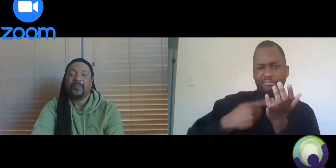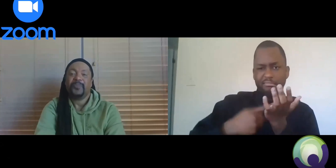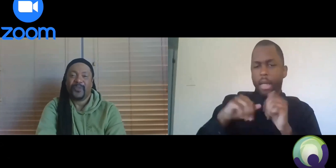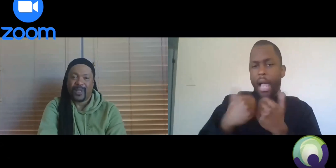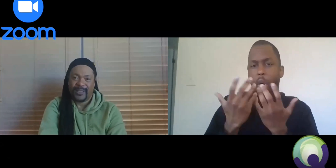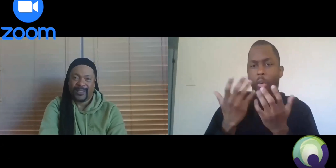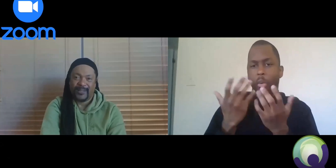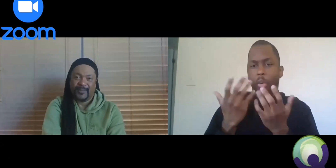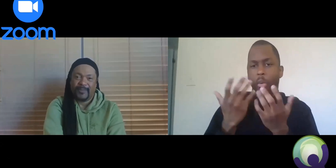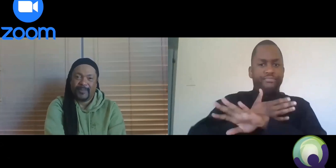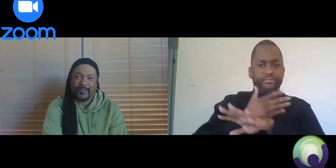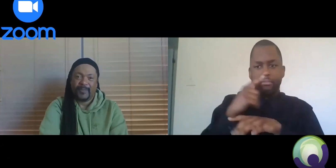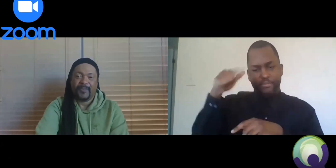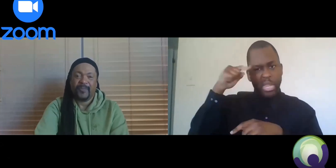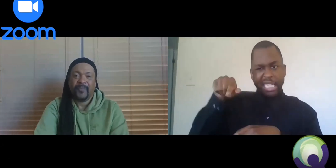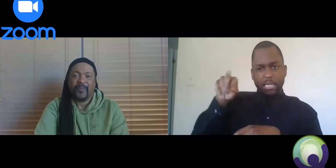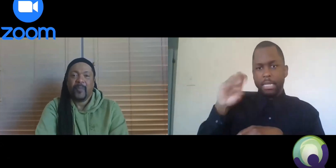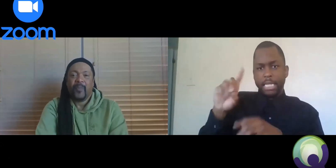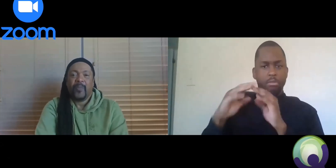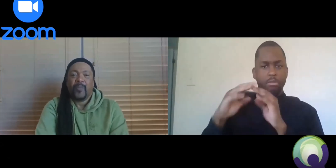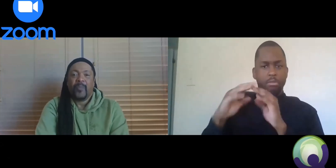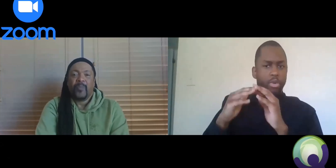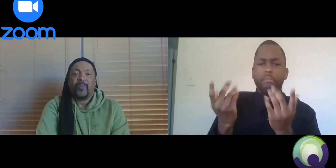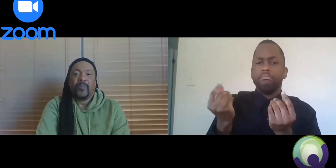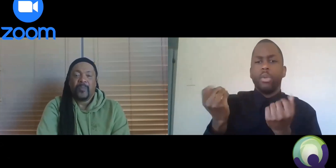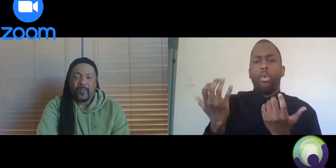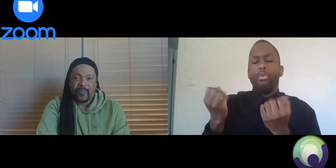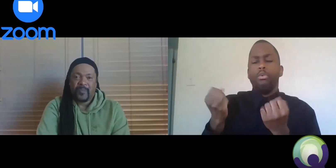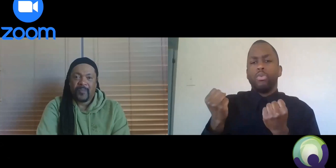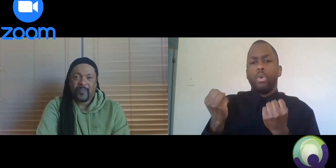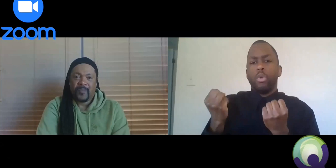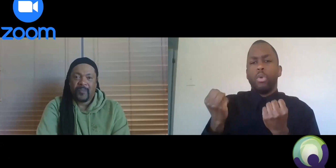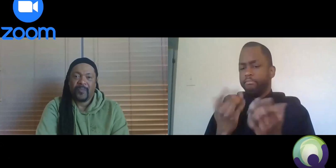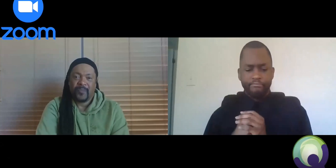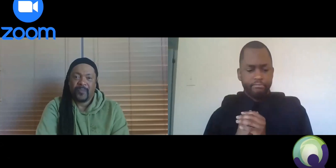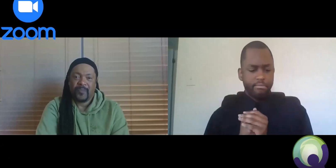to discuss how we can make improvements for Wisconsin Education Community.